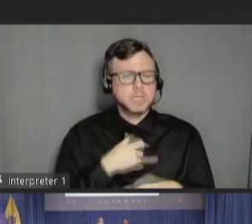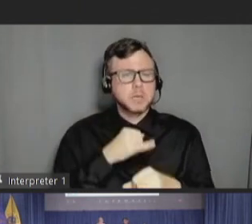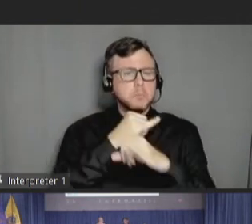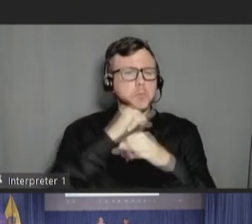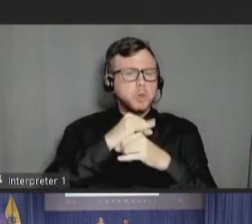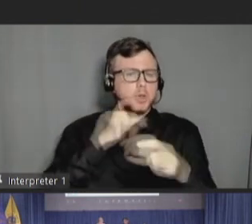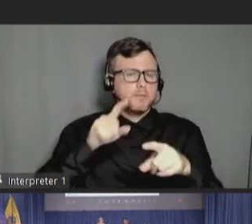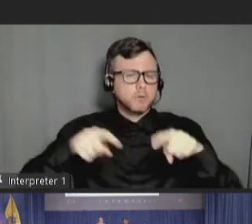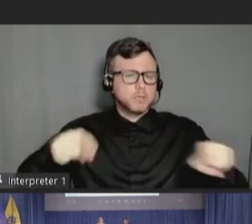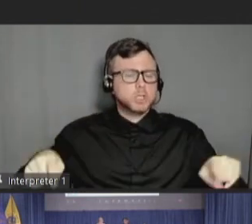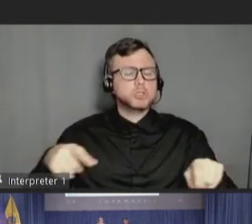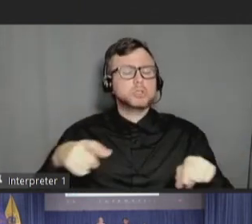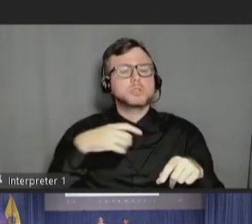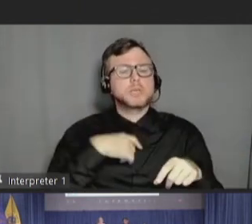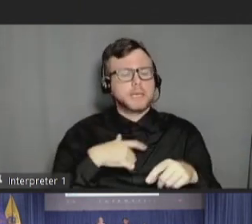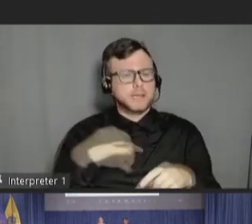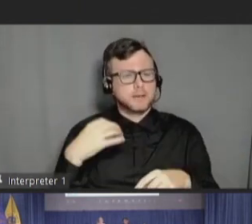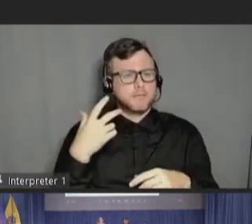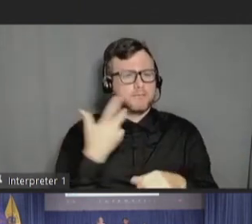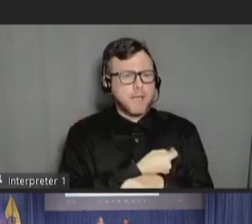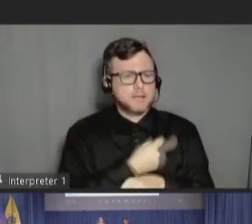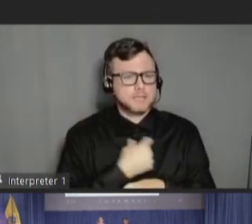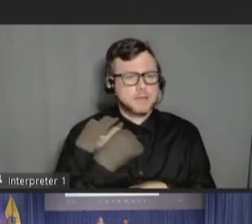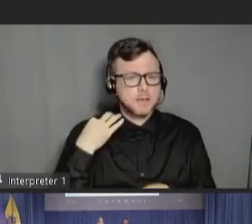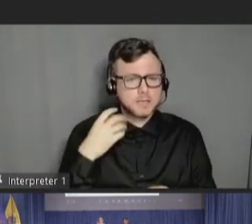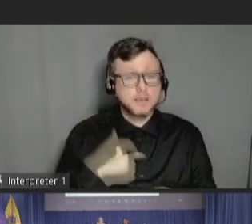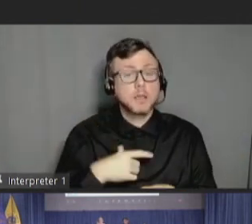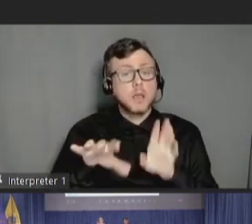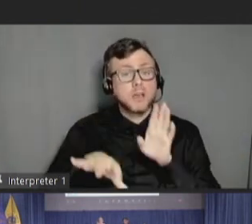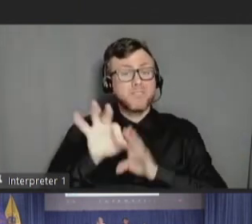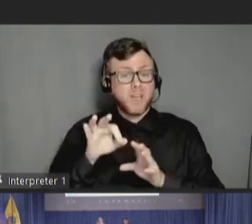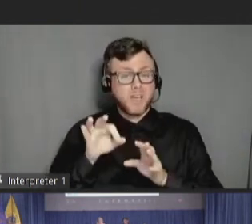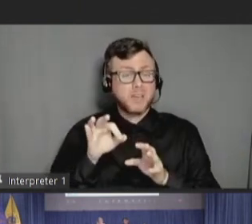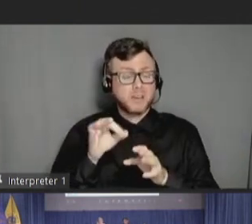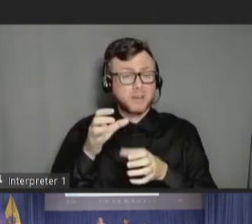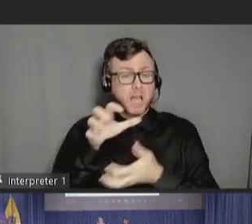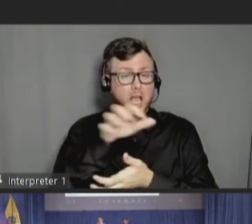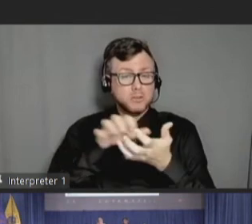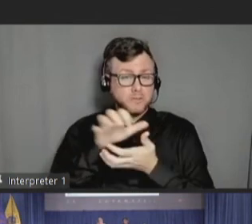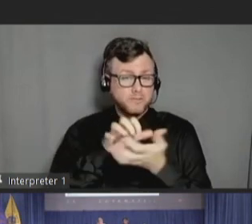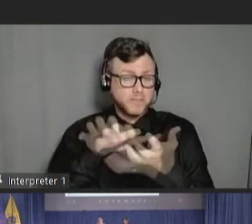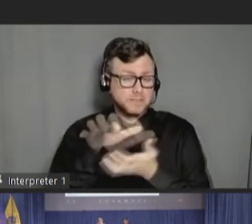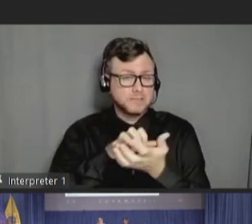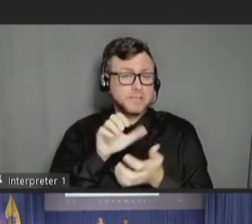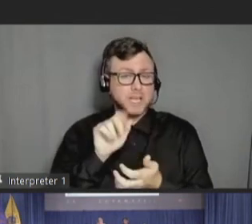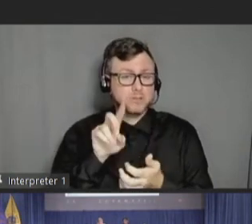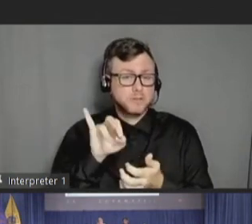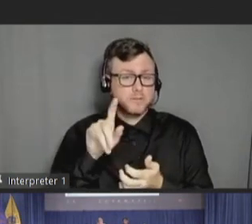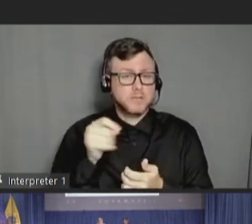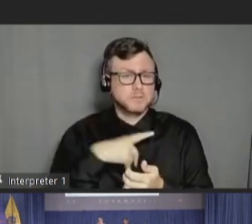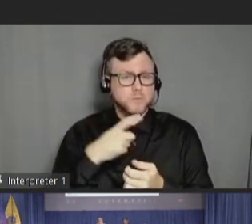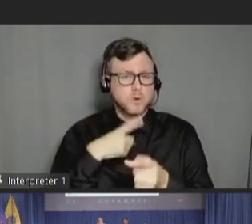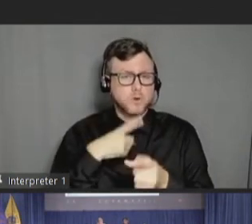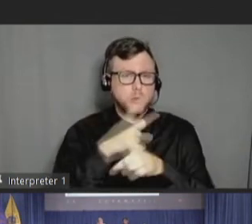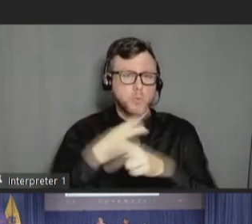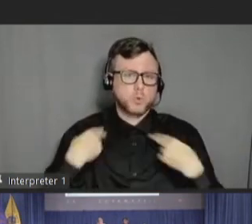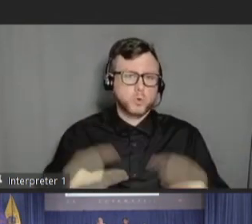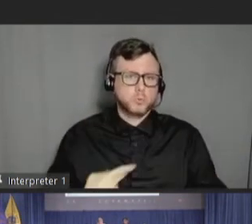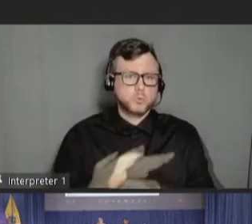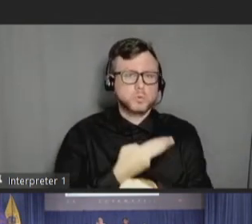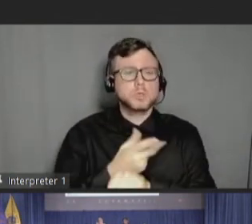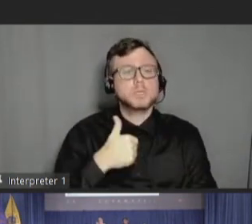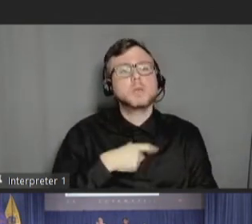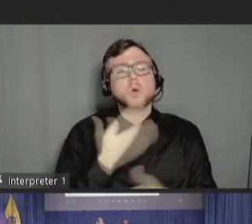candidates. Find adjuvants that are proper for human use. And finally, good delivery systems,